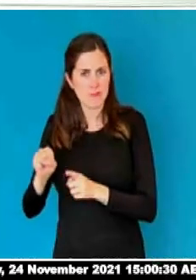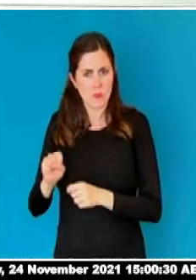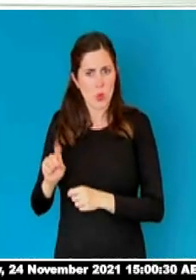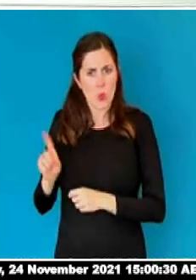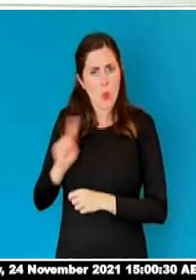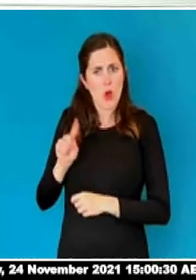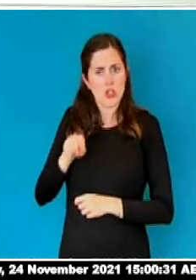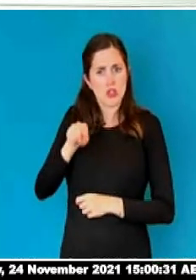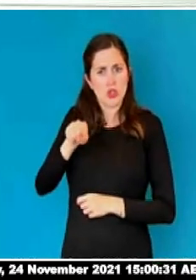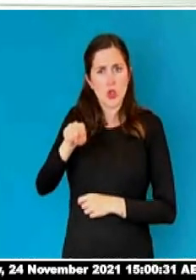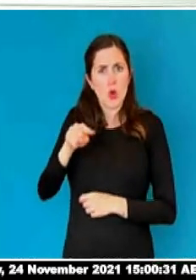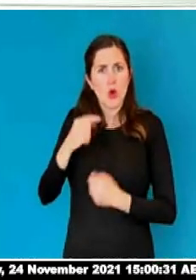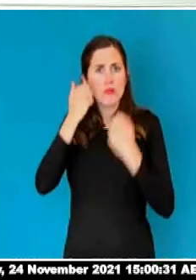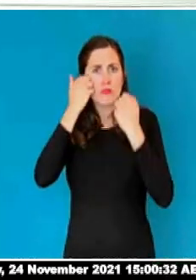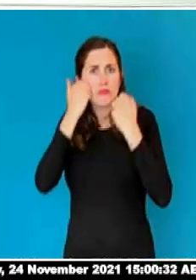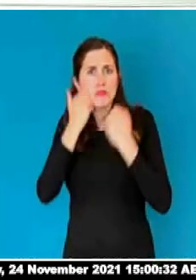terms of the comparison to physical hazards?